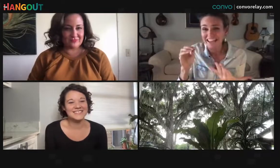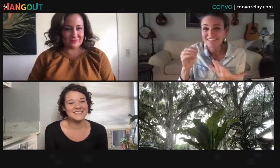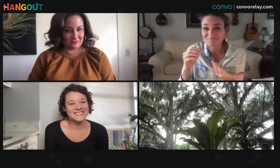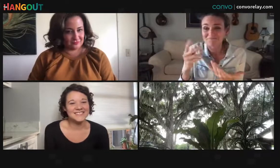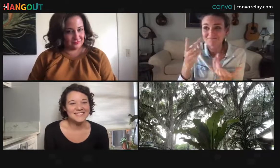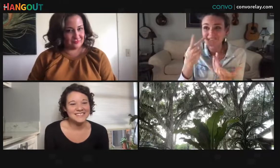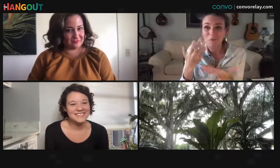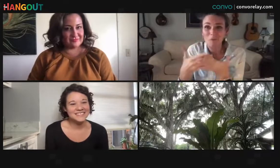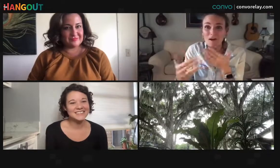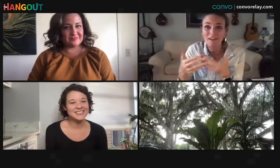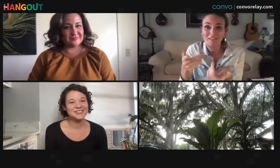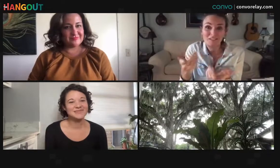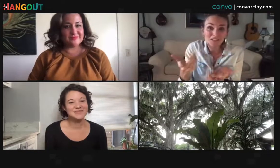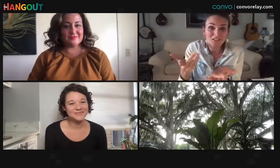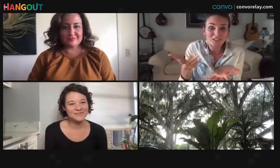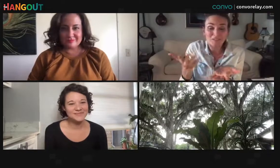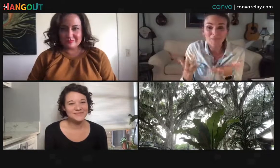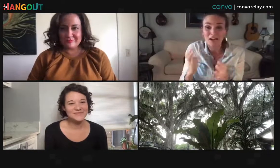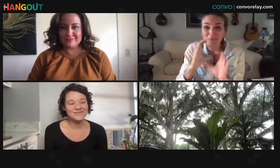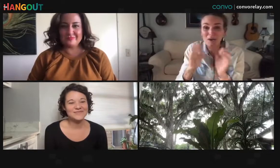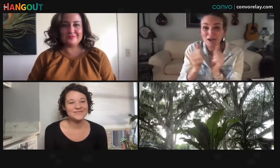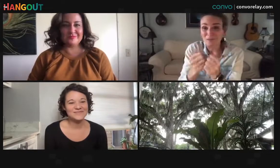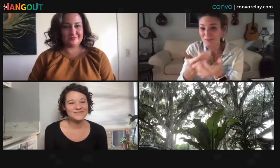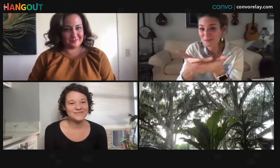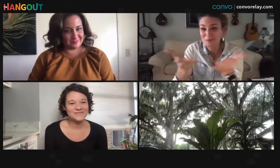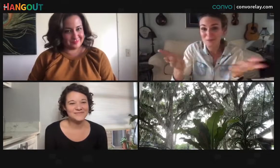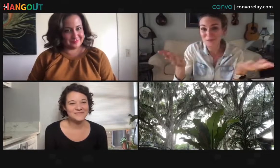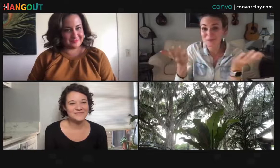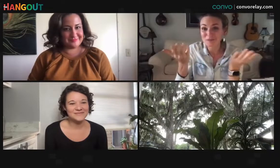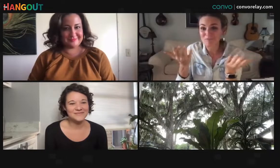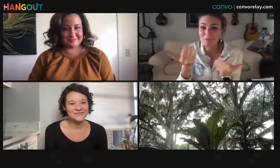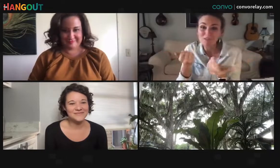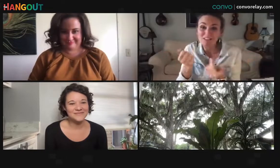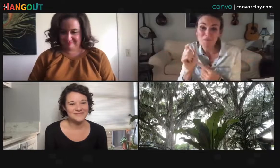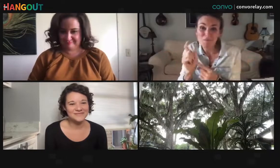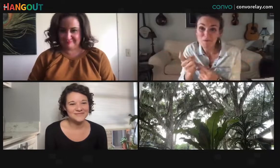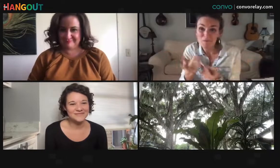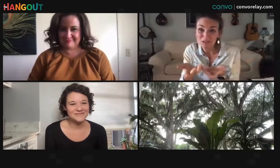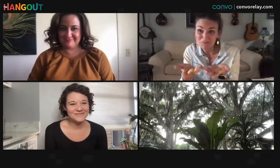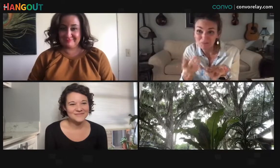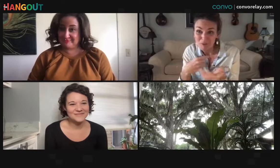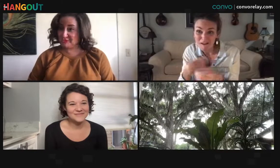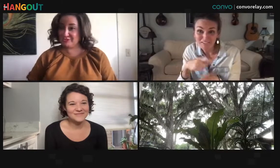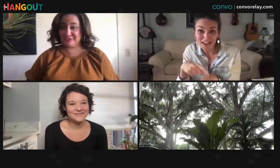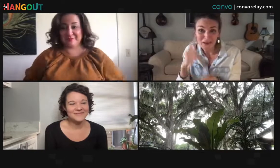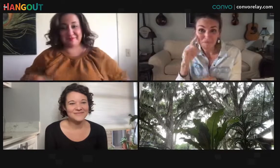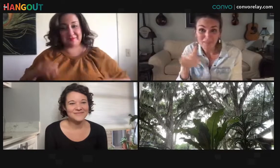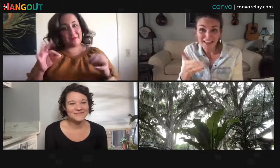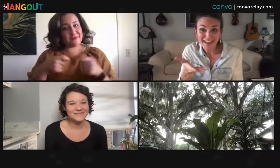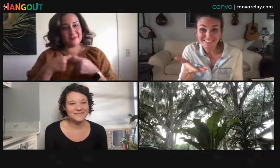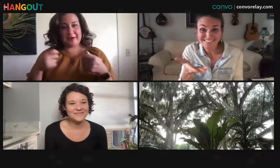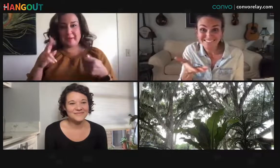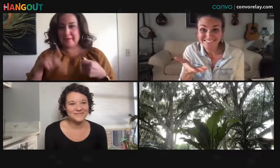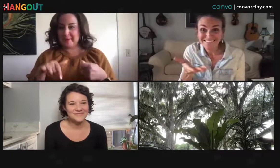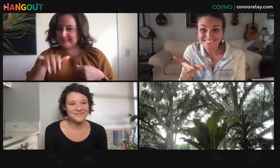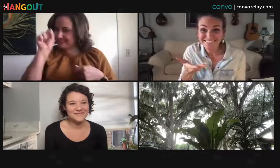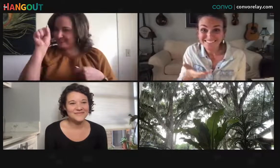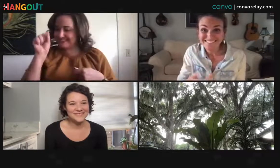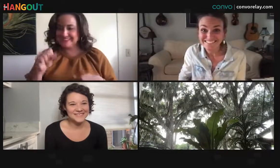nature and observe and see whatever mother nature maybe communicates with all of you so if you want to take a moment does everyone have